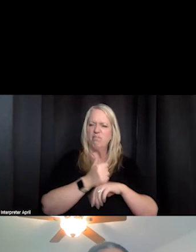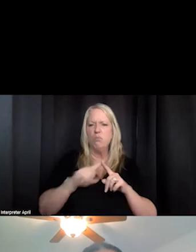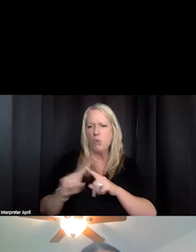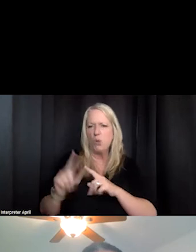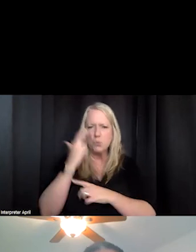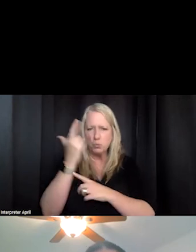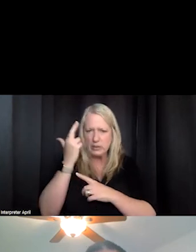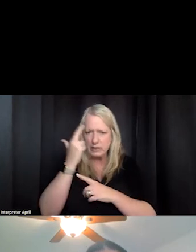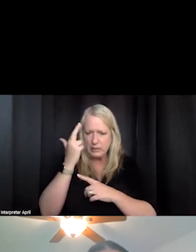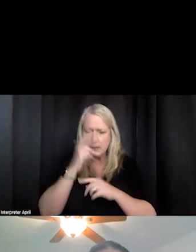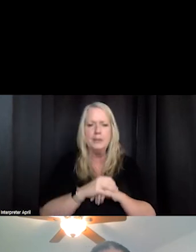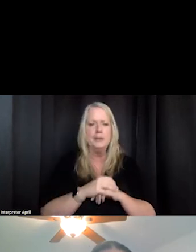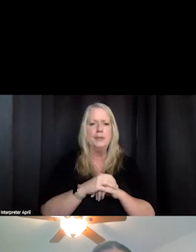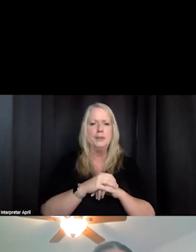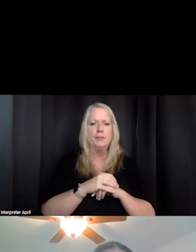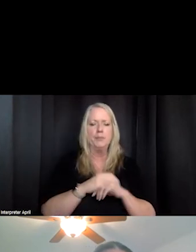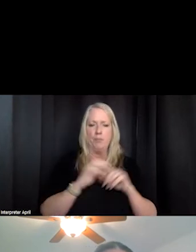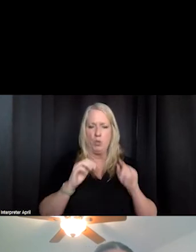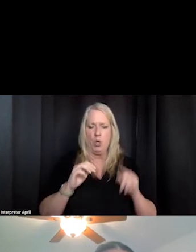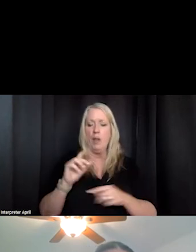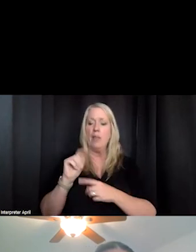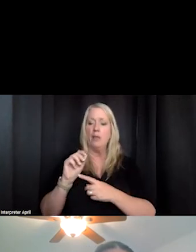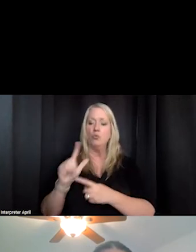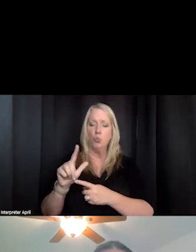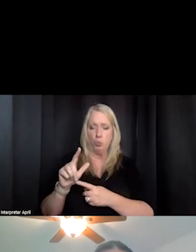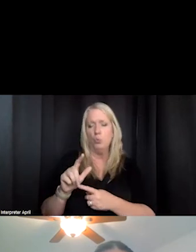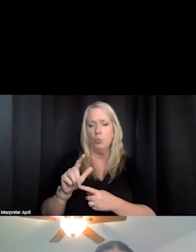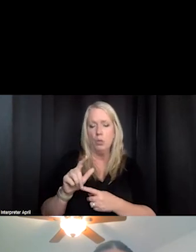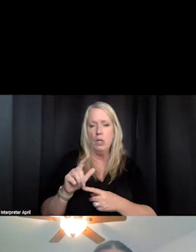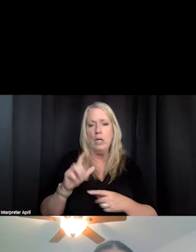IT'S, A TOOL TOOL TO HAVE, EASY COMMUNICATION ACROSS THE